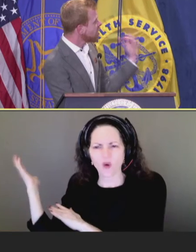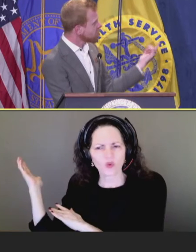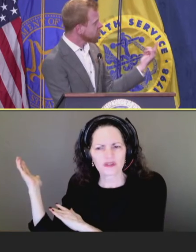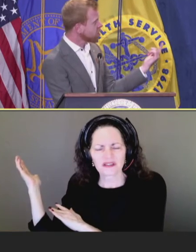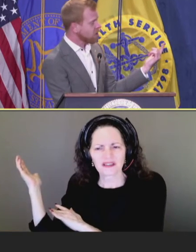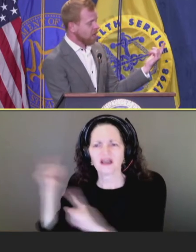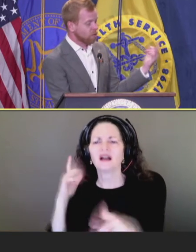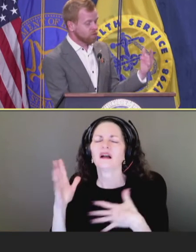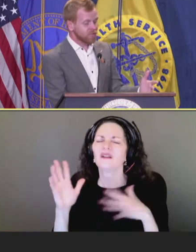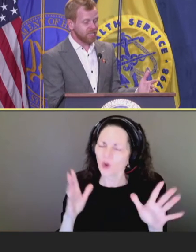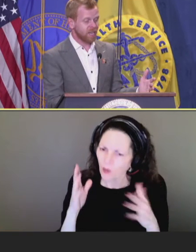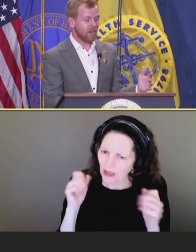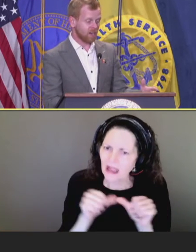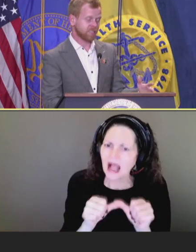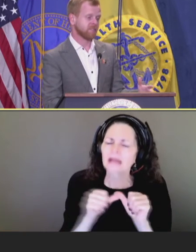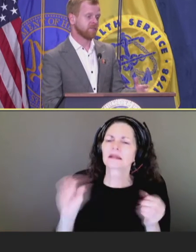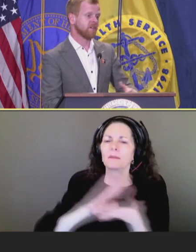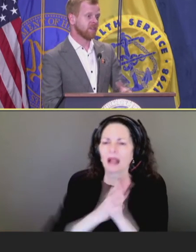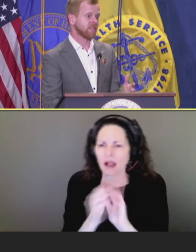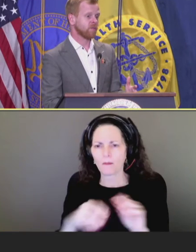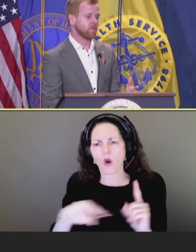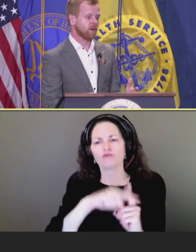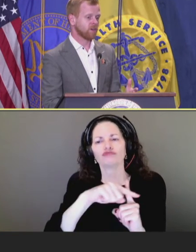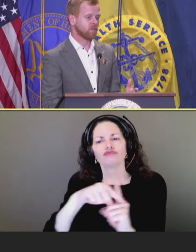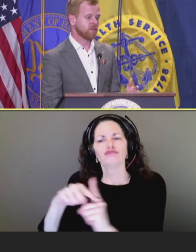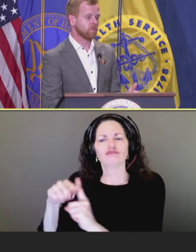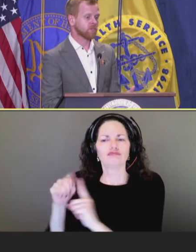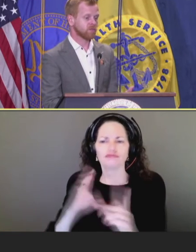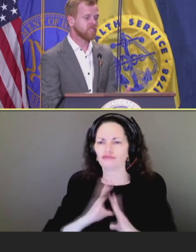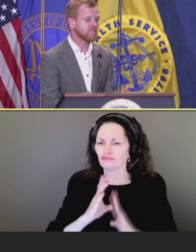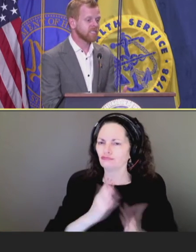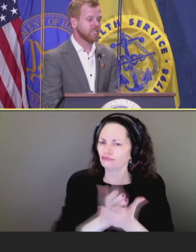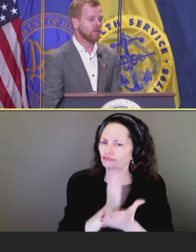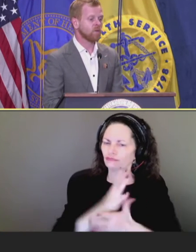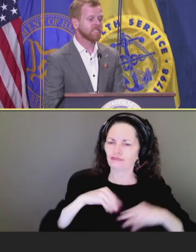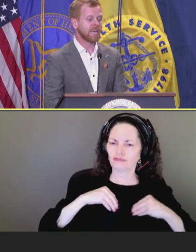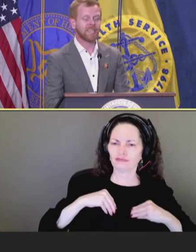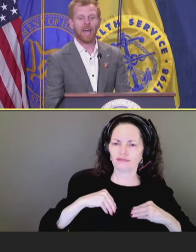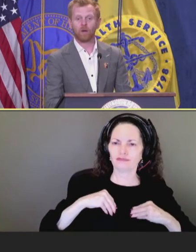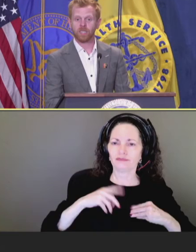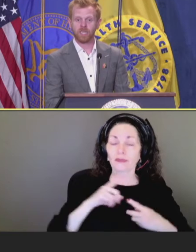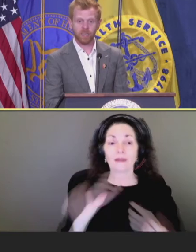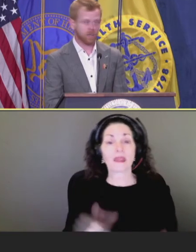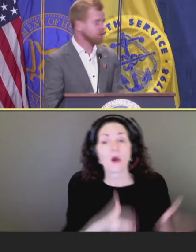Another really awesome event that we partnered with most recently was at the Howard Theater.